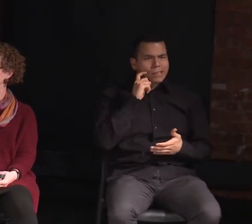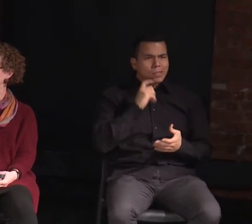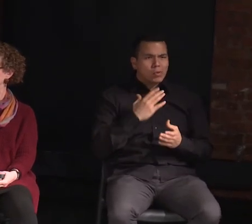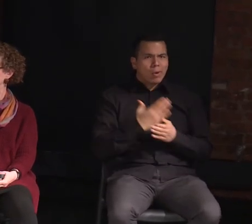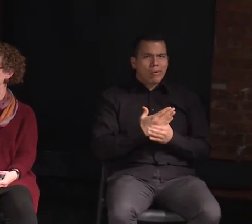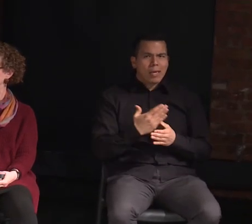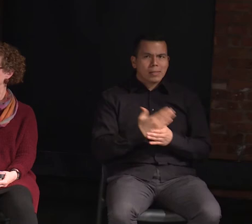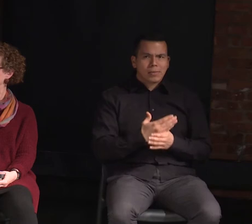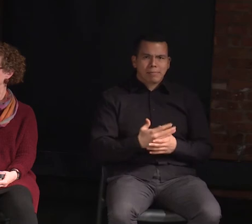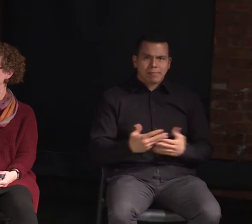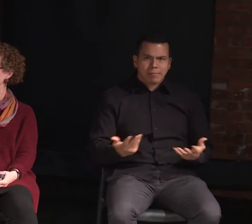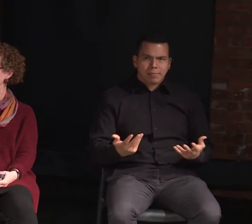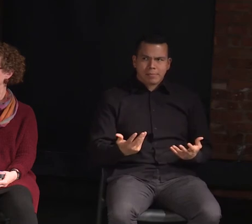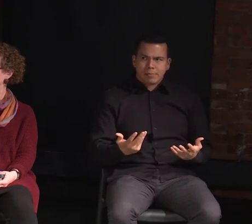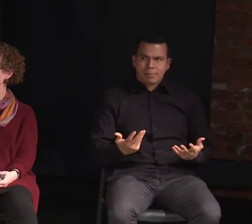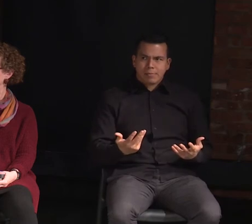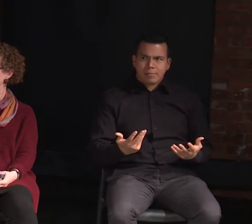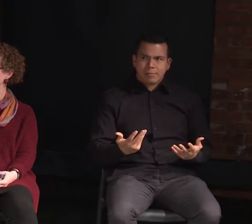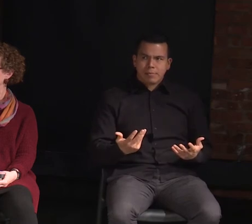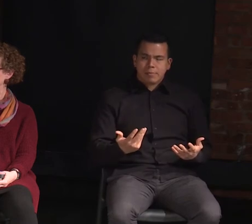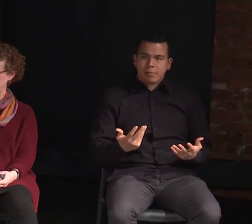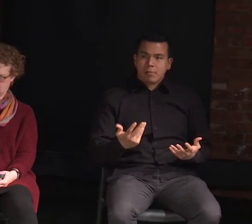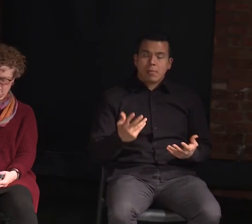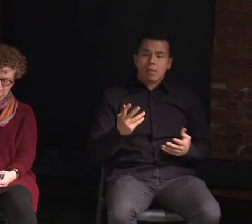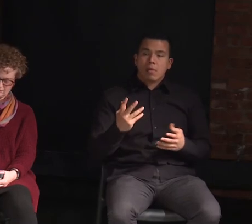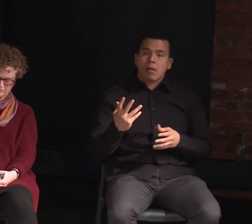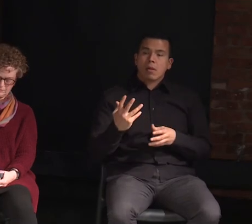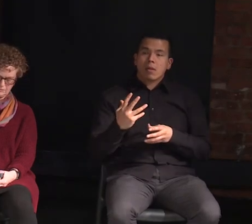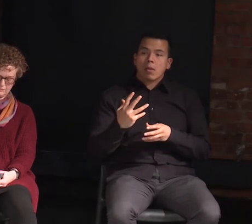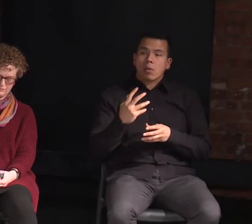It involved a congressman.